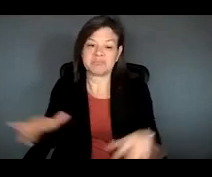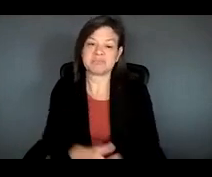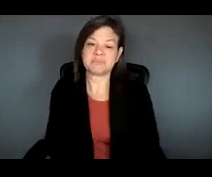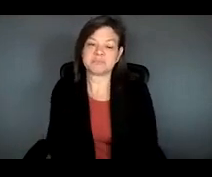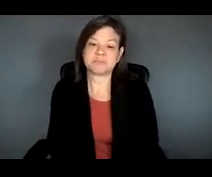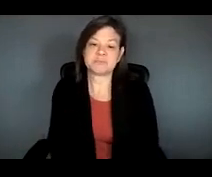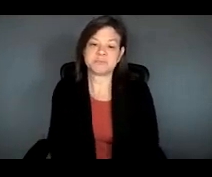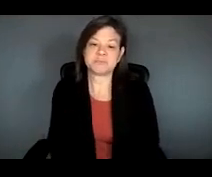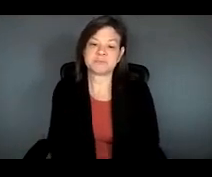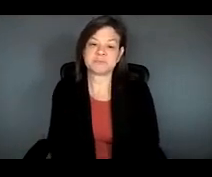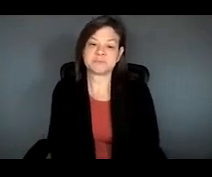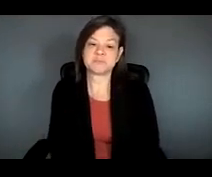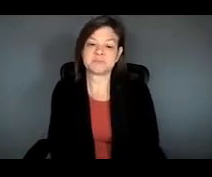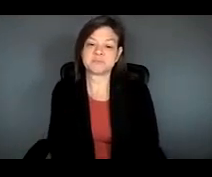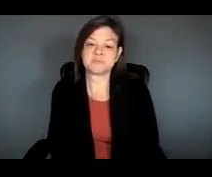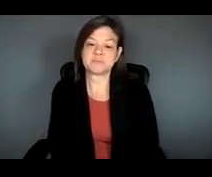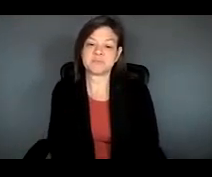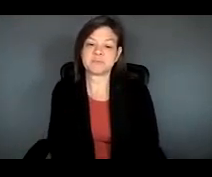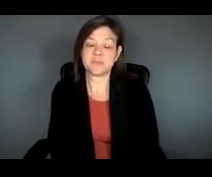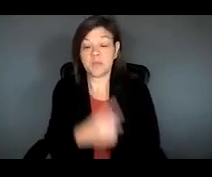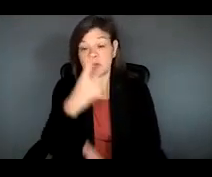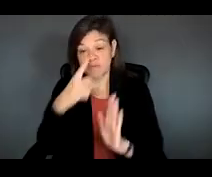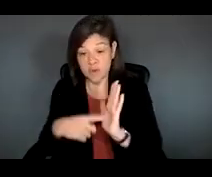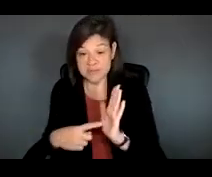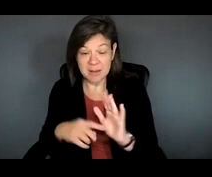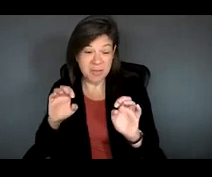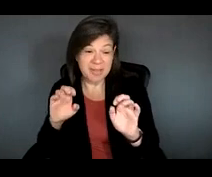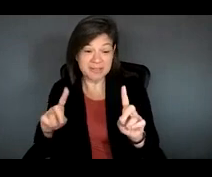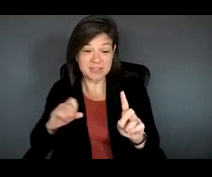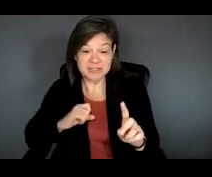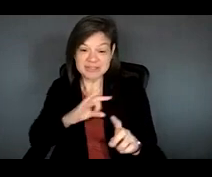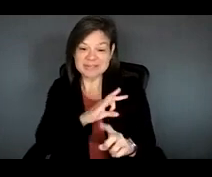So one example of this might be that education staff from an aquarium bring